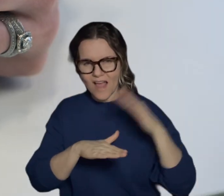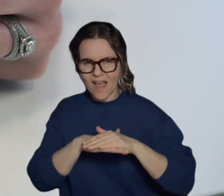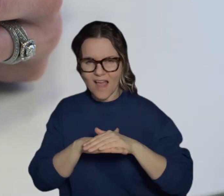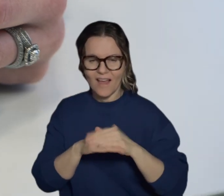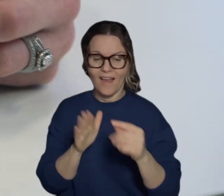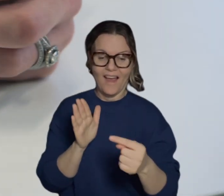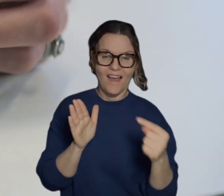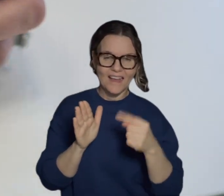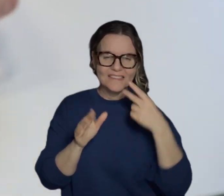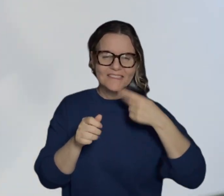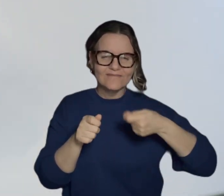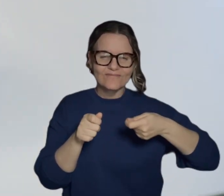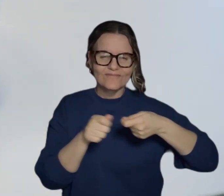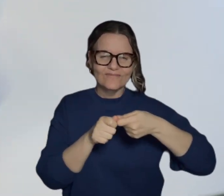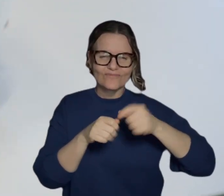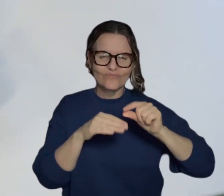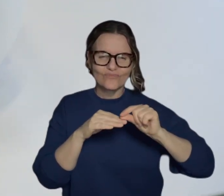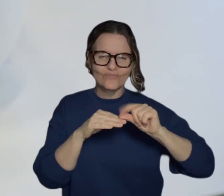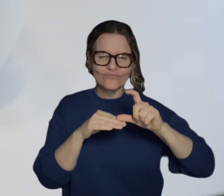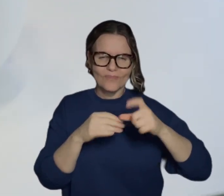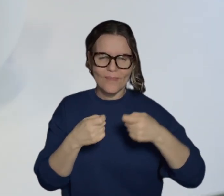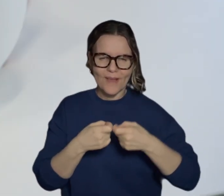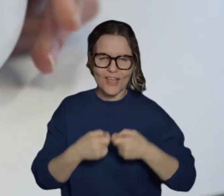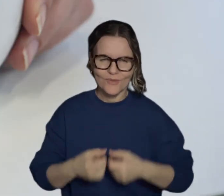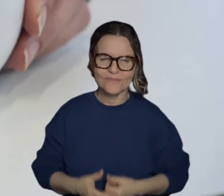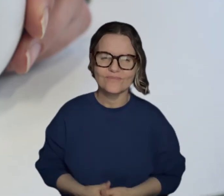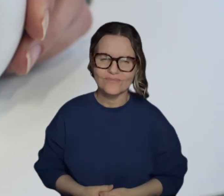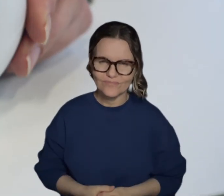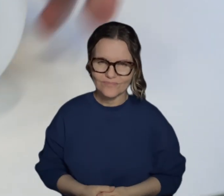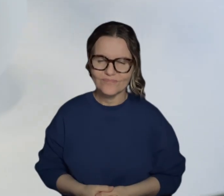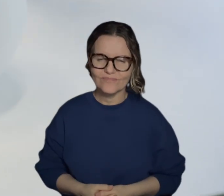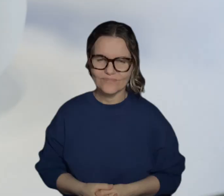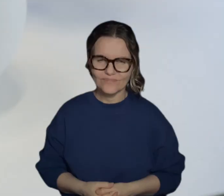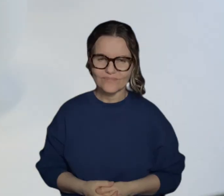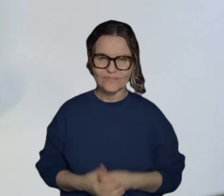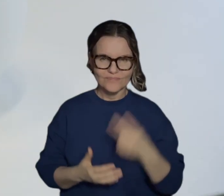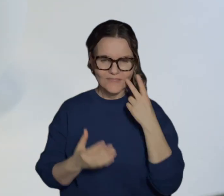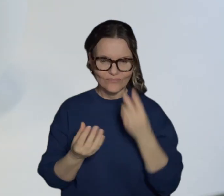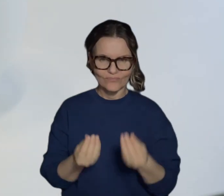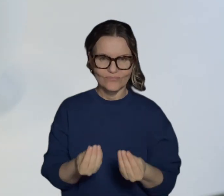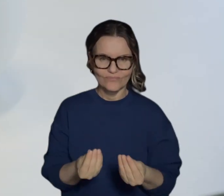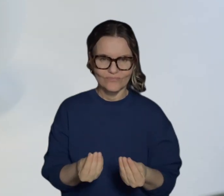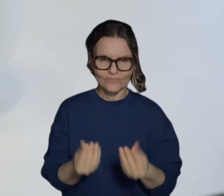press here and you're going to turn your pump on and you'll see that it doesn't start right away it